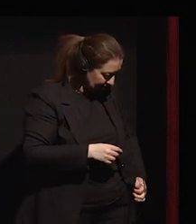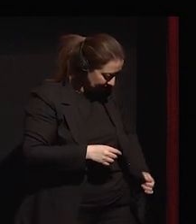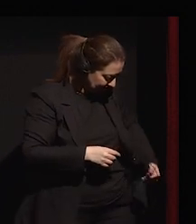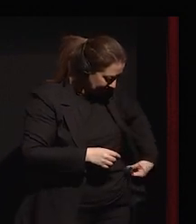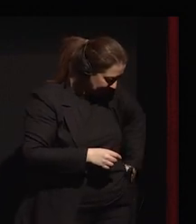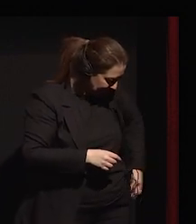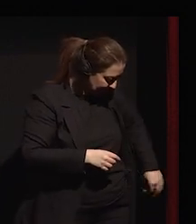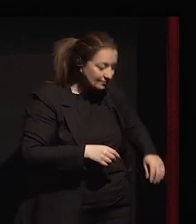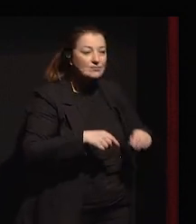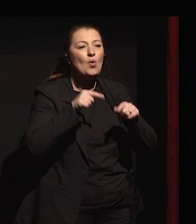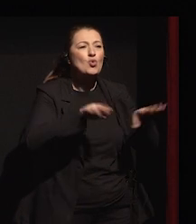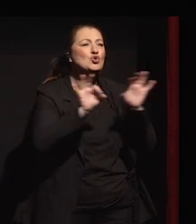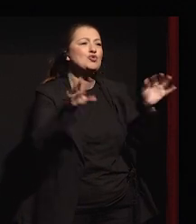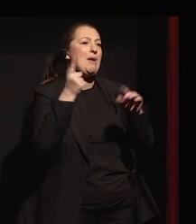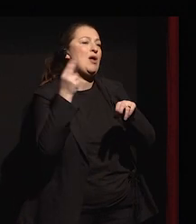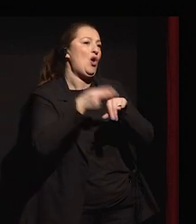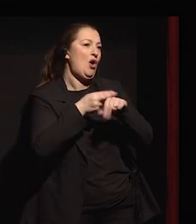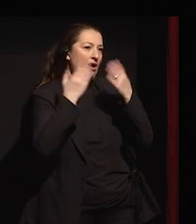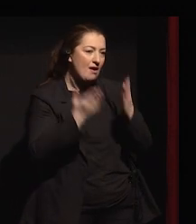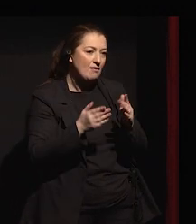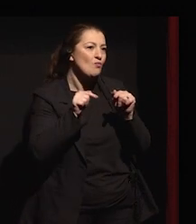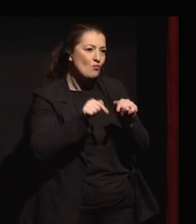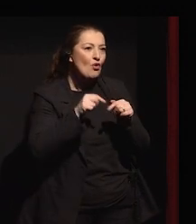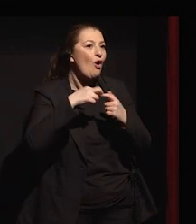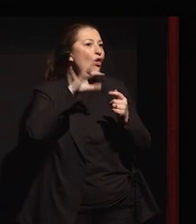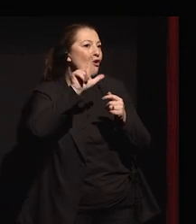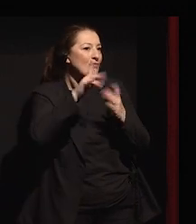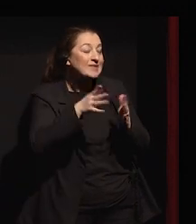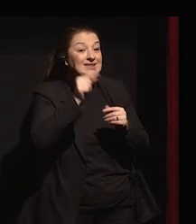of that role of bringing people together and making connections.